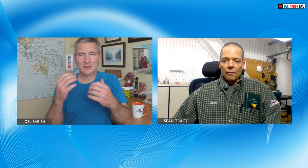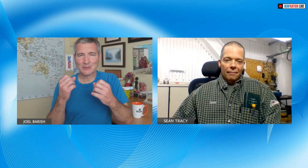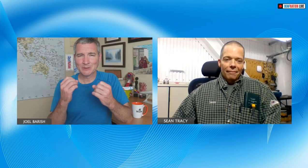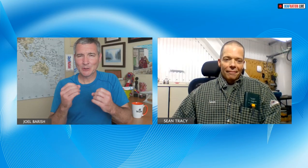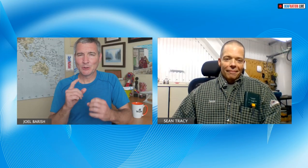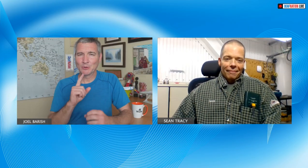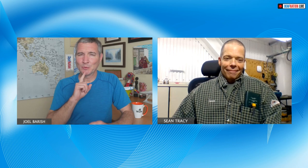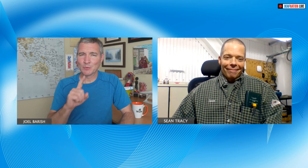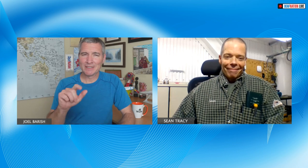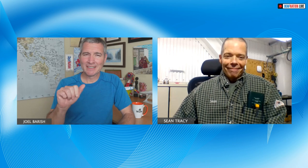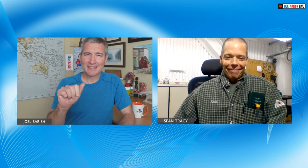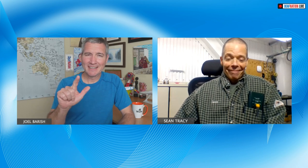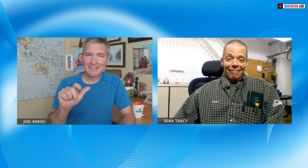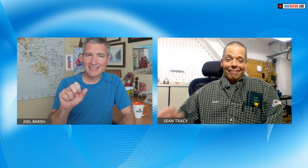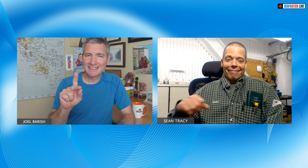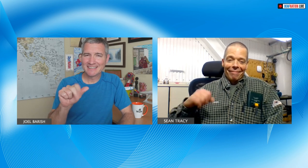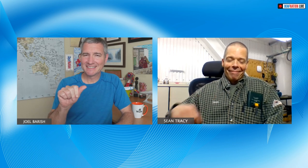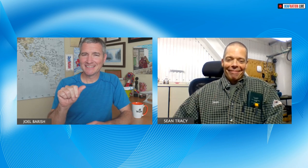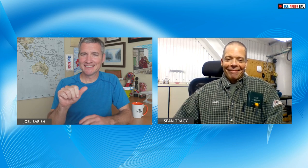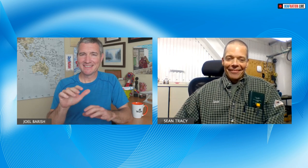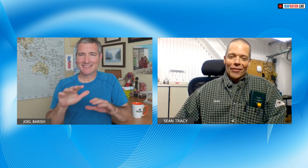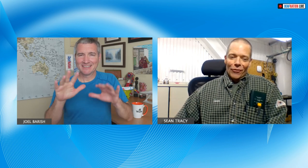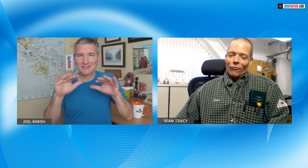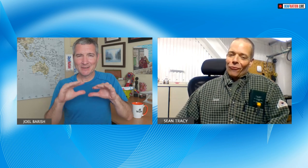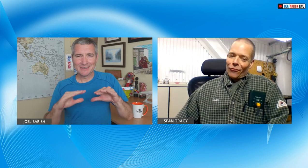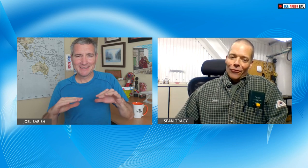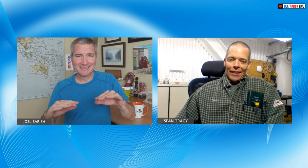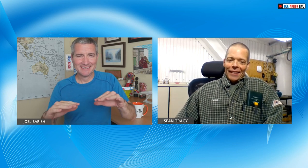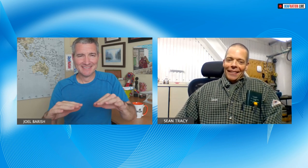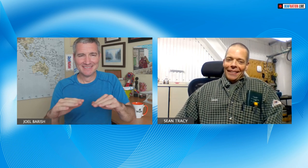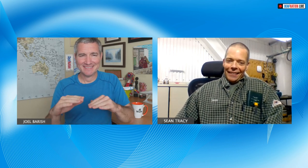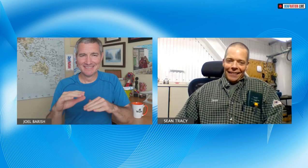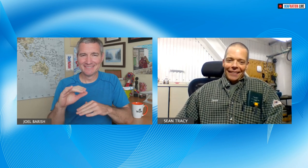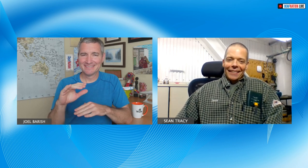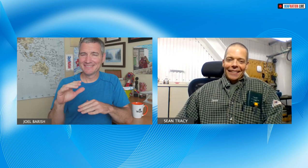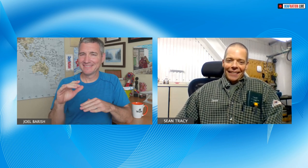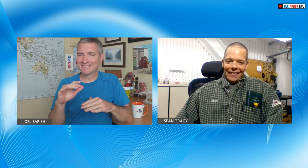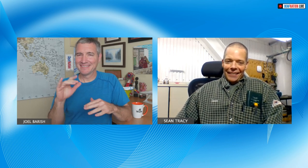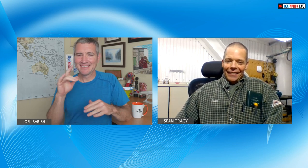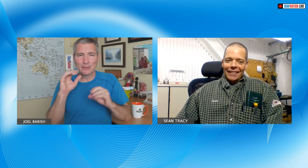Wow, so you're really working in true Alaskan conditions. You see the snow and the ice.